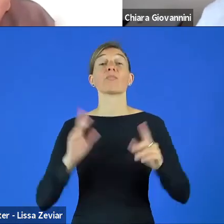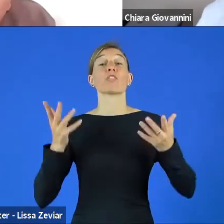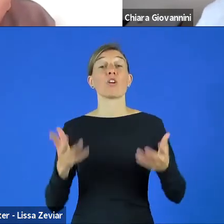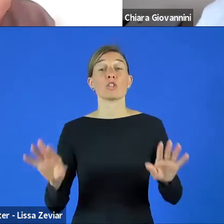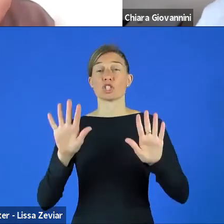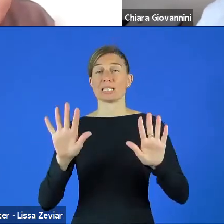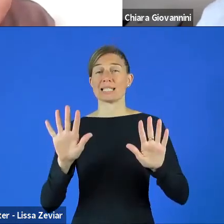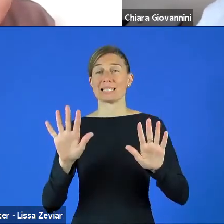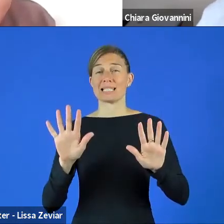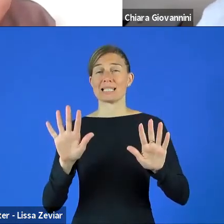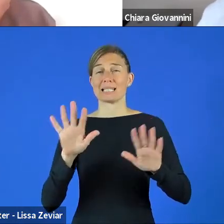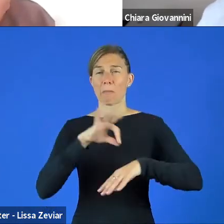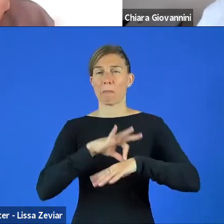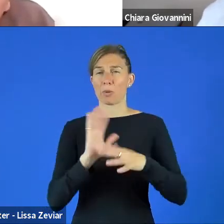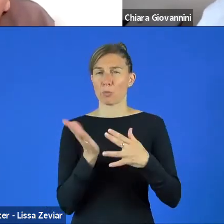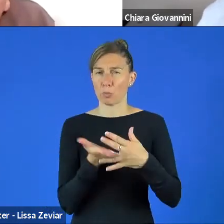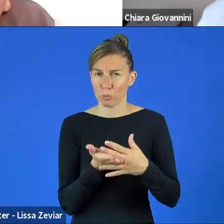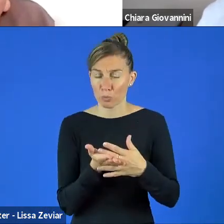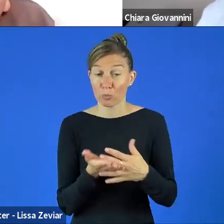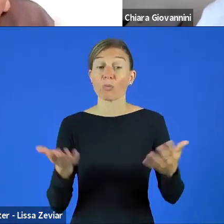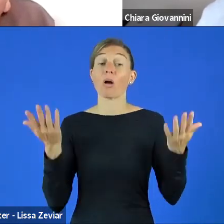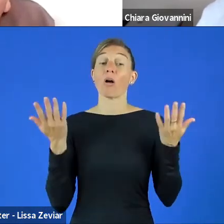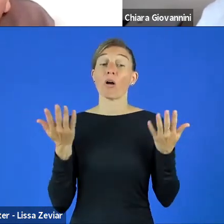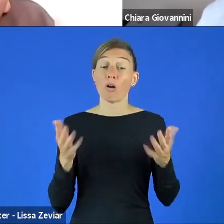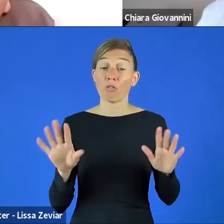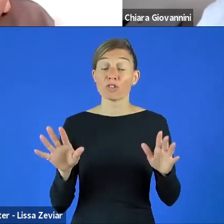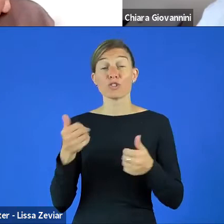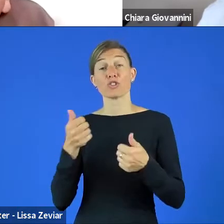Then our head of policy, Alejandro Moledo will talk